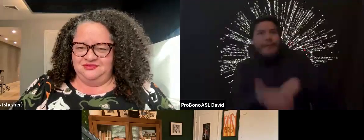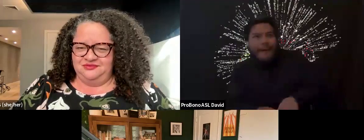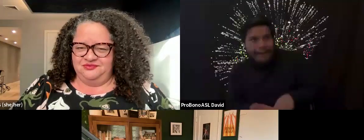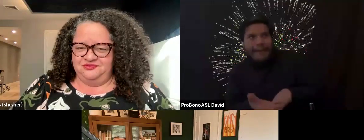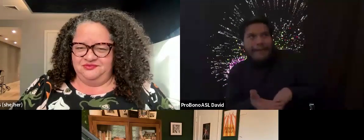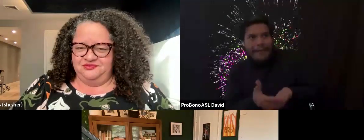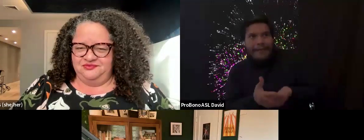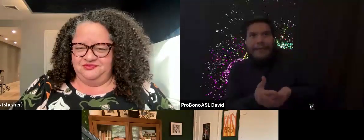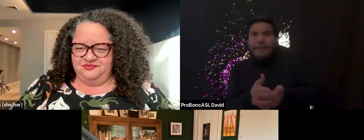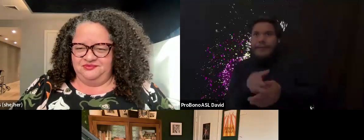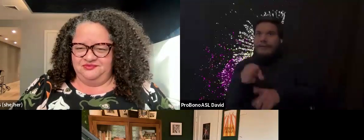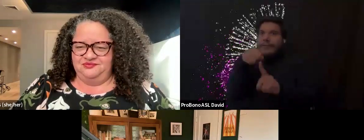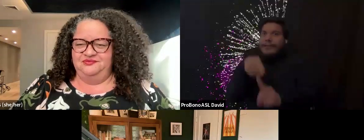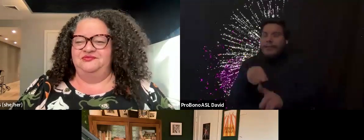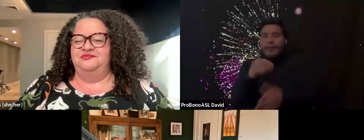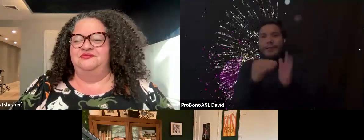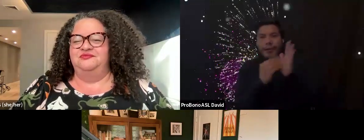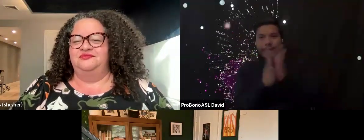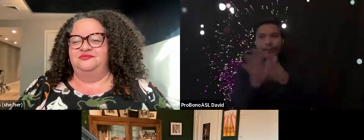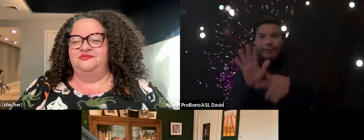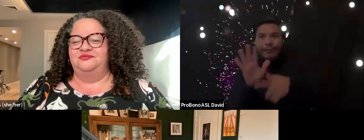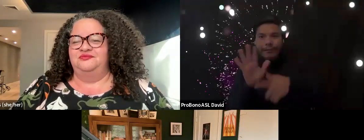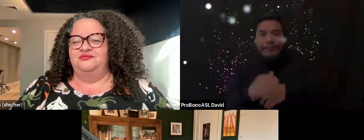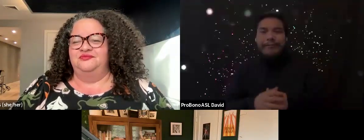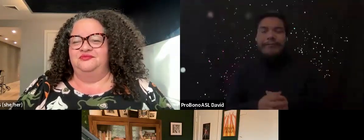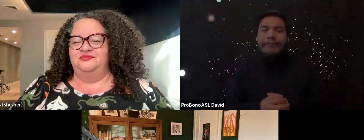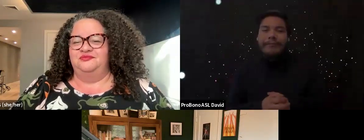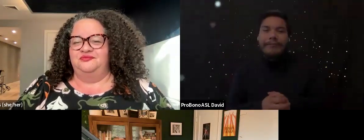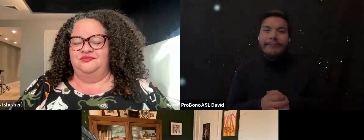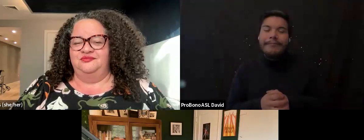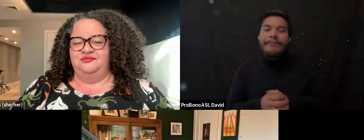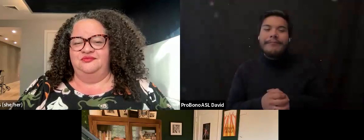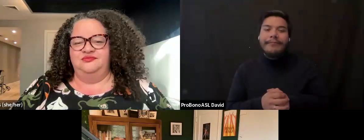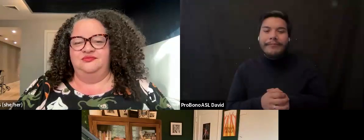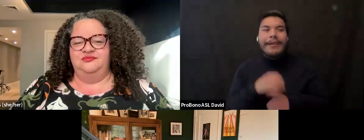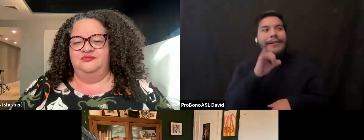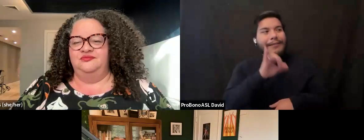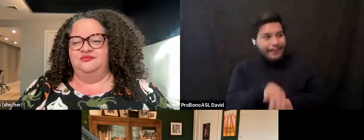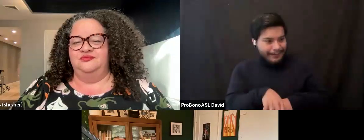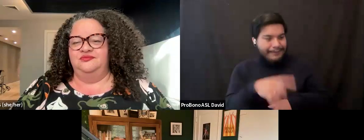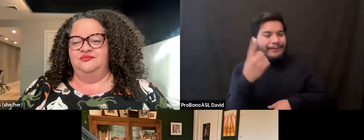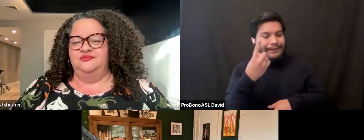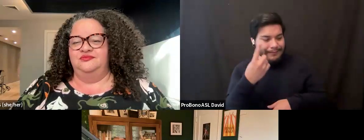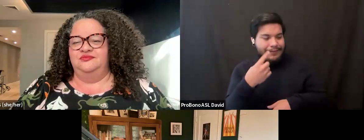That is a thing that I said yes to within six months of starting to write anonymously.